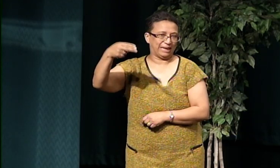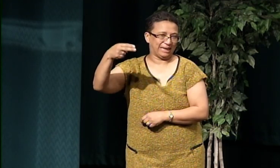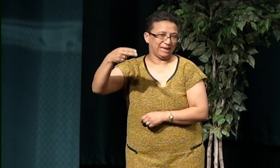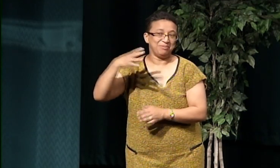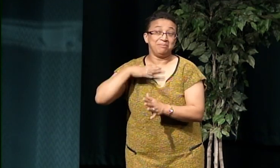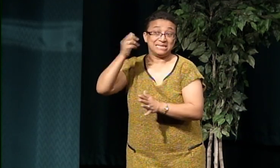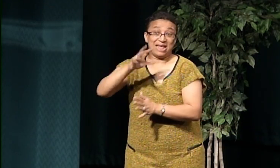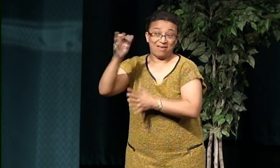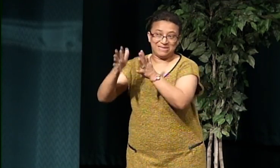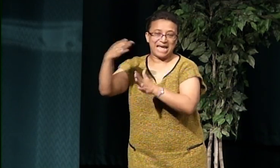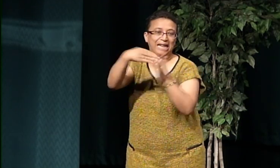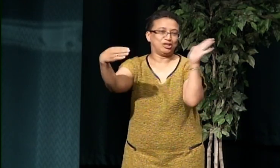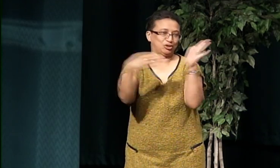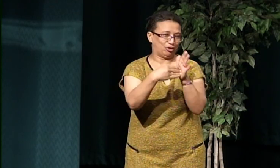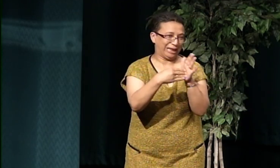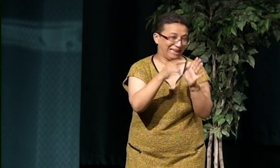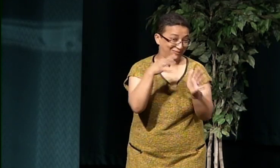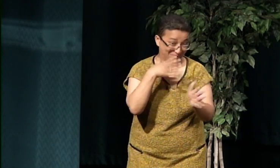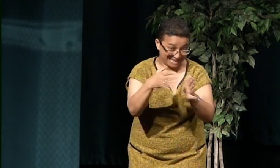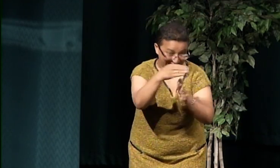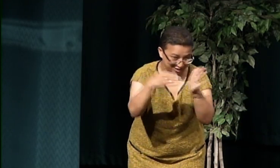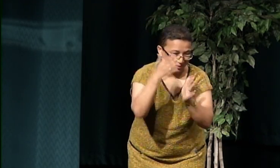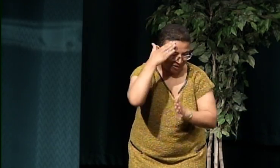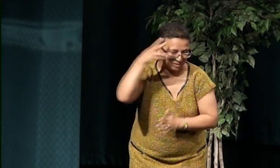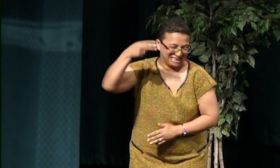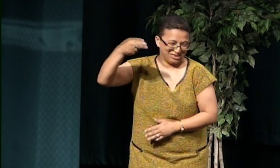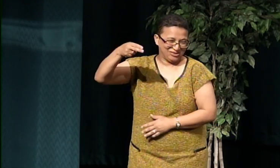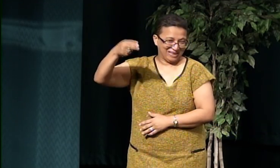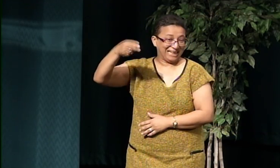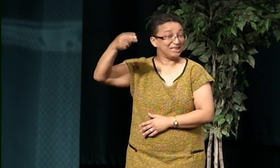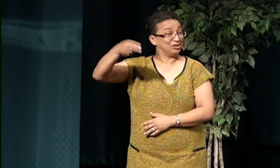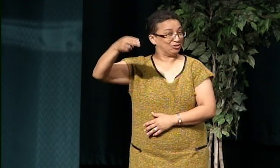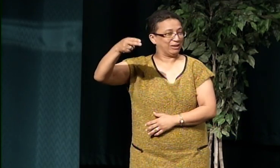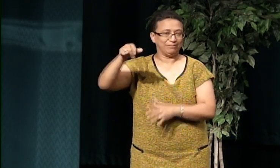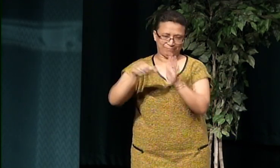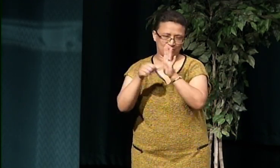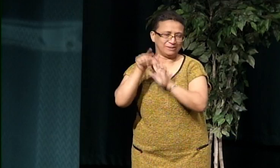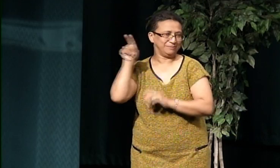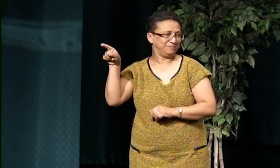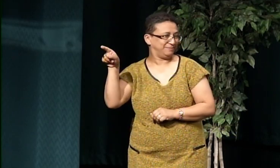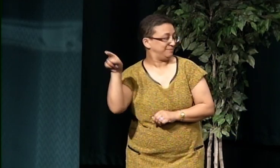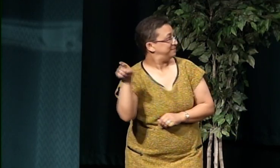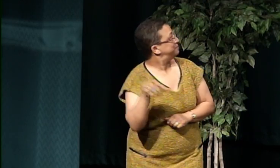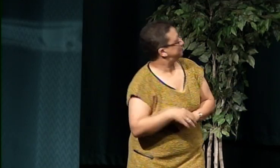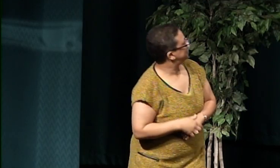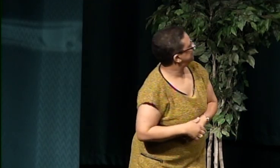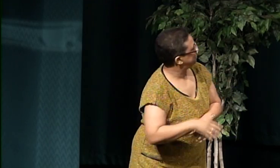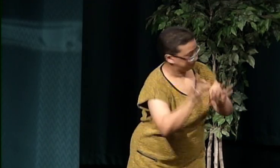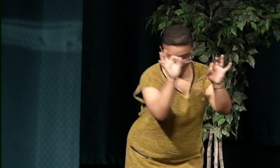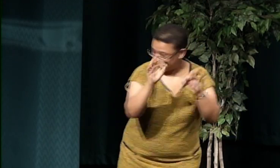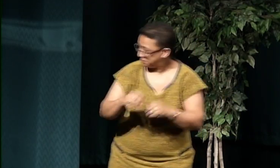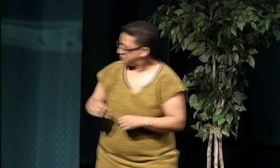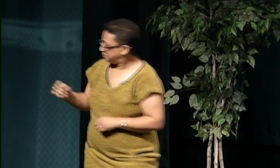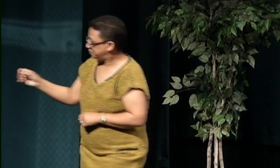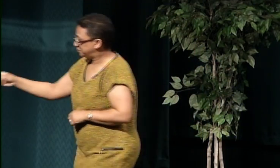We must never forget that history. This is how I sign "history," if you see that sign.